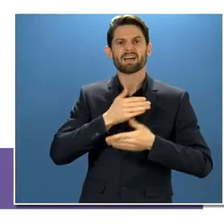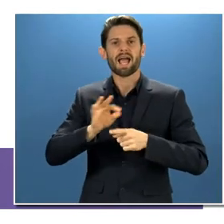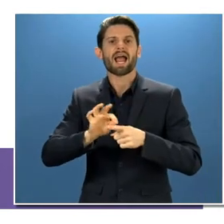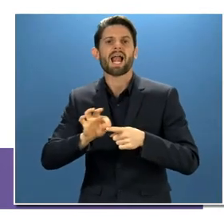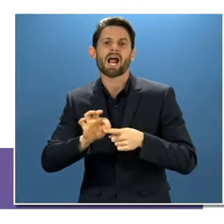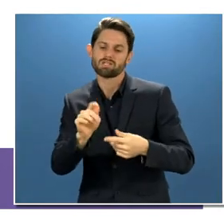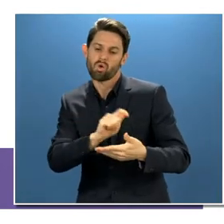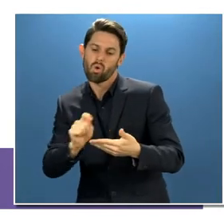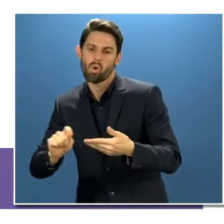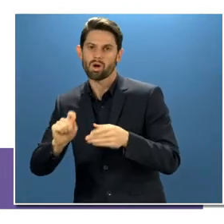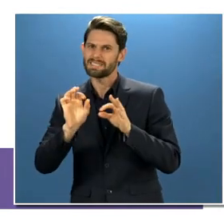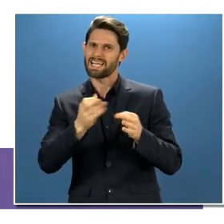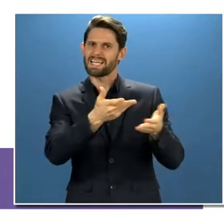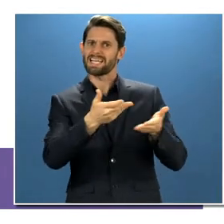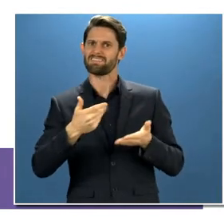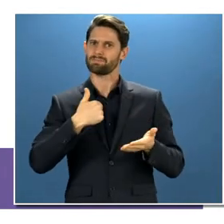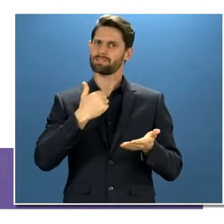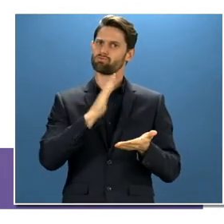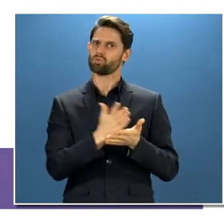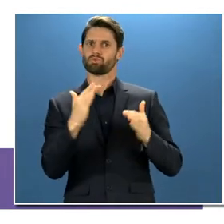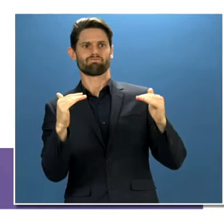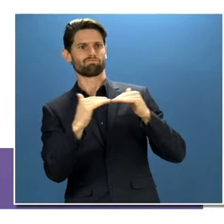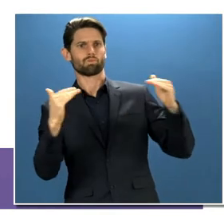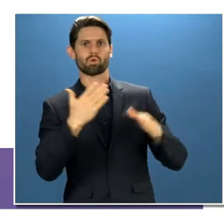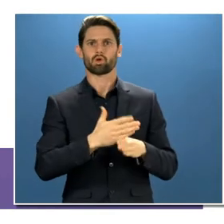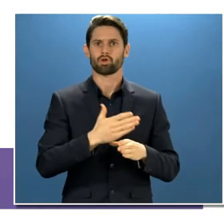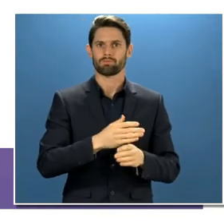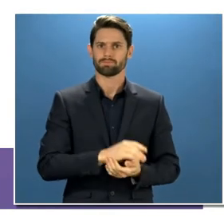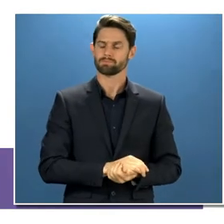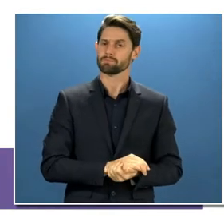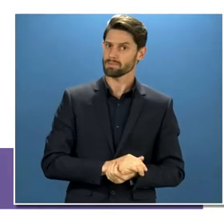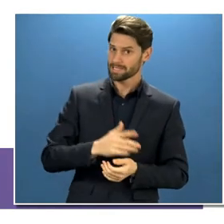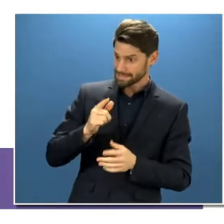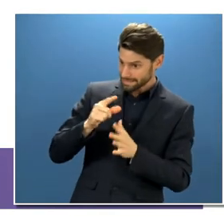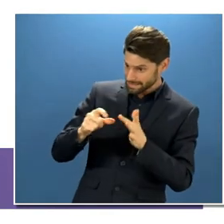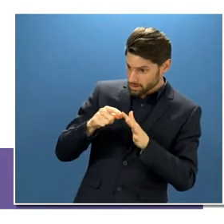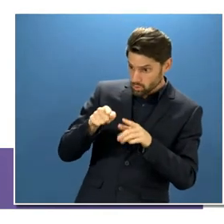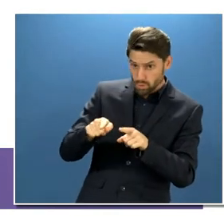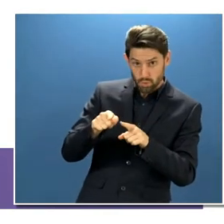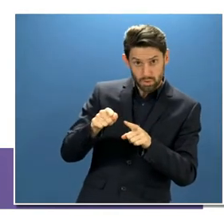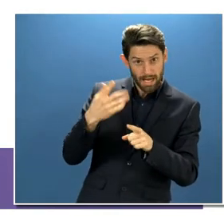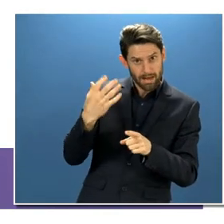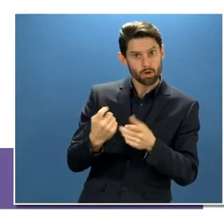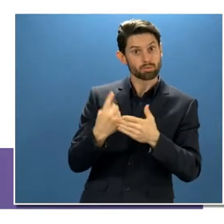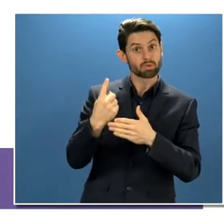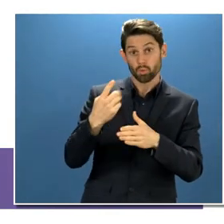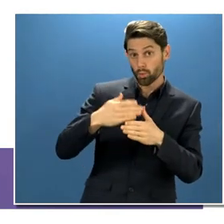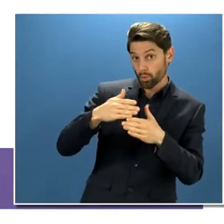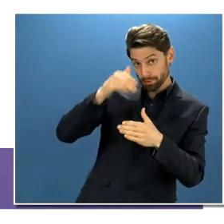When were you at school, did you get to do any work experience? No, I did not. When you were at school did anyone talk to you